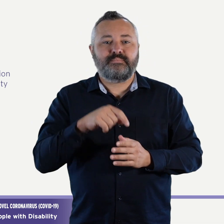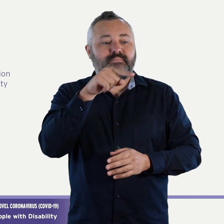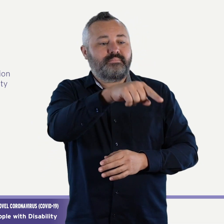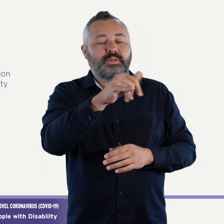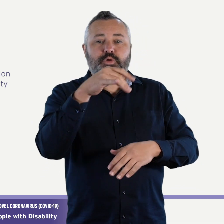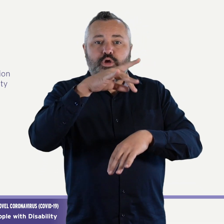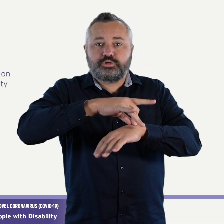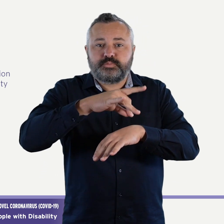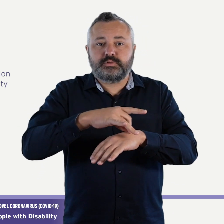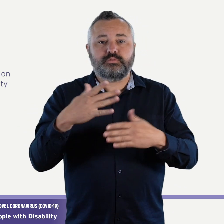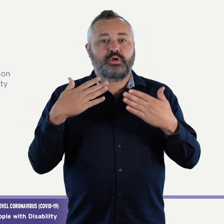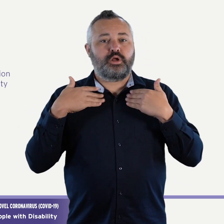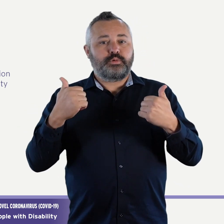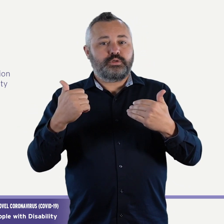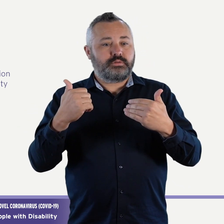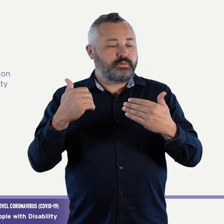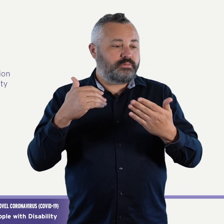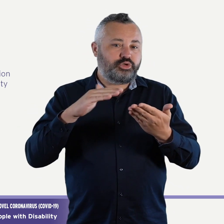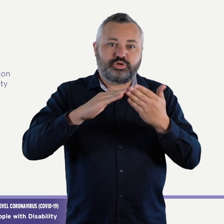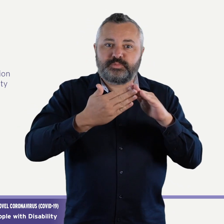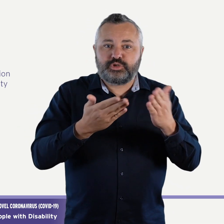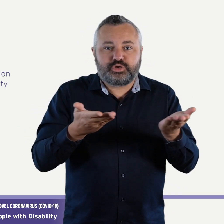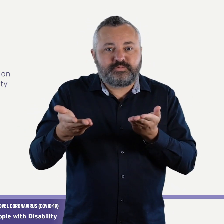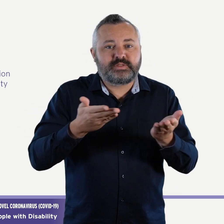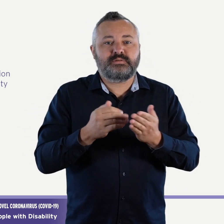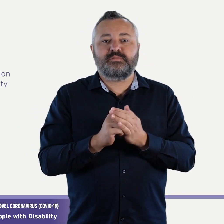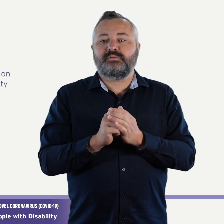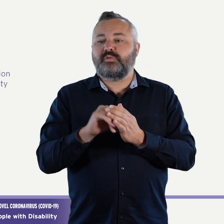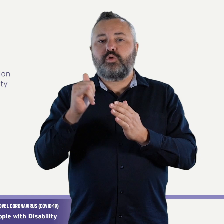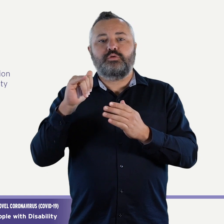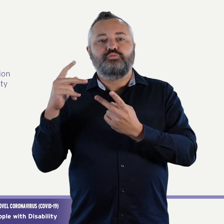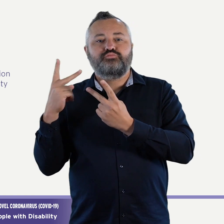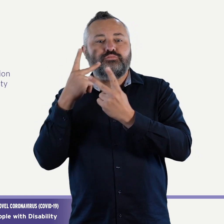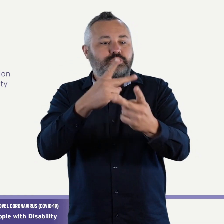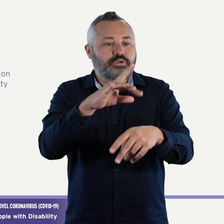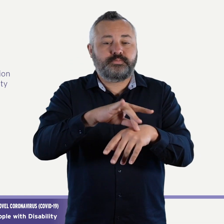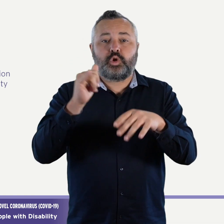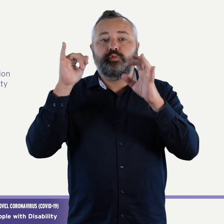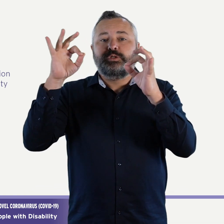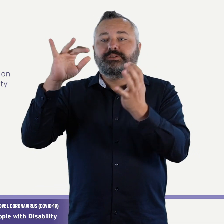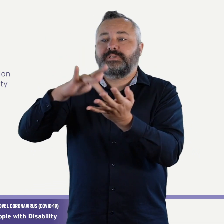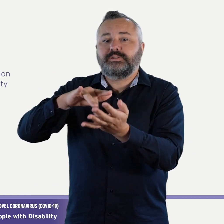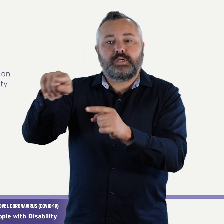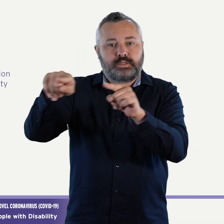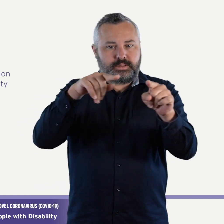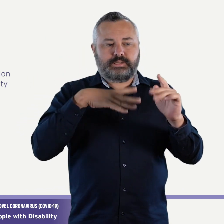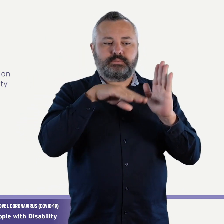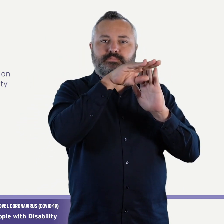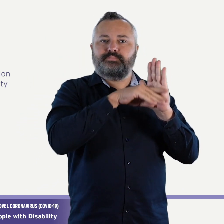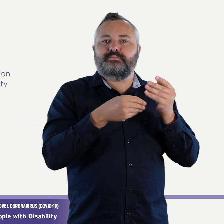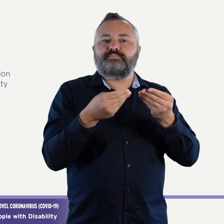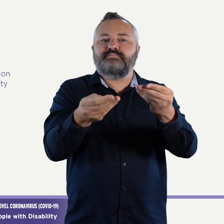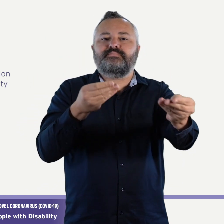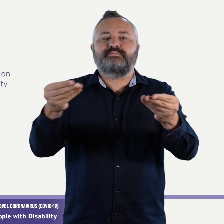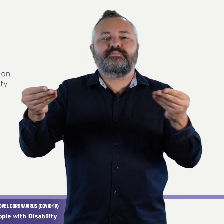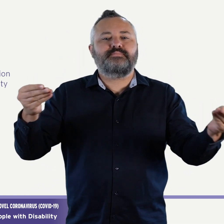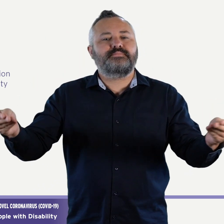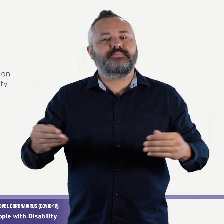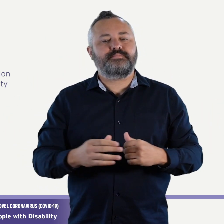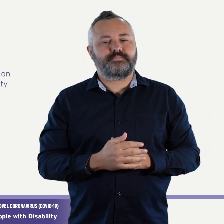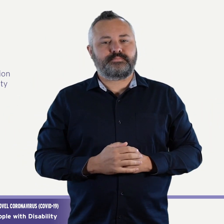This includes primary healthcare, community health, acute care and out of hospital specialist care settings.